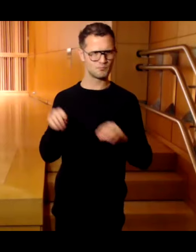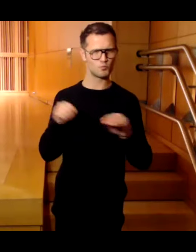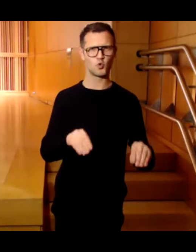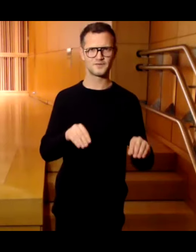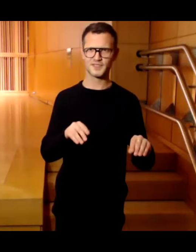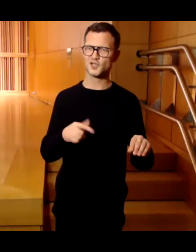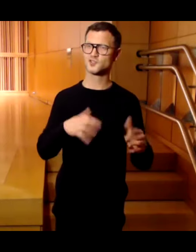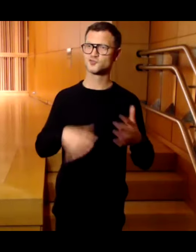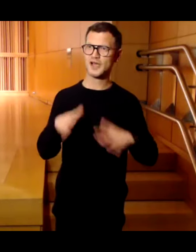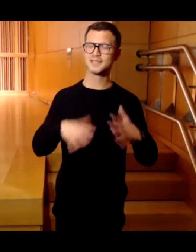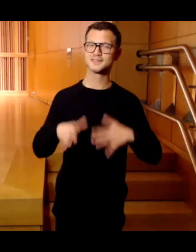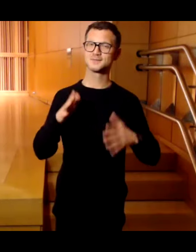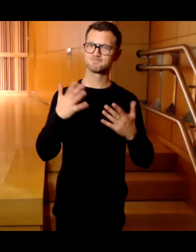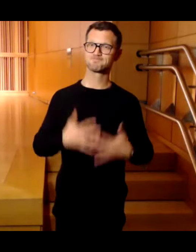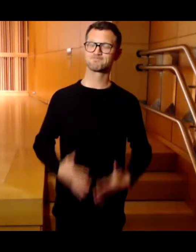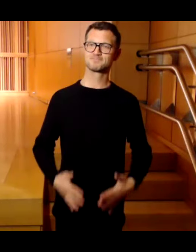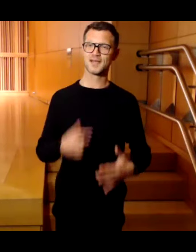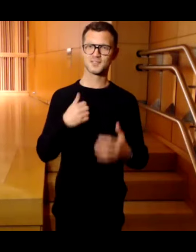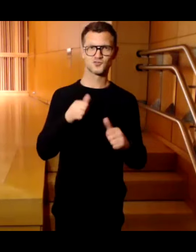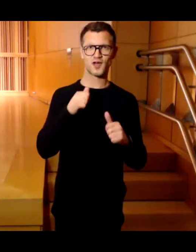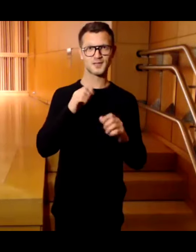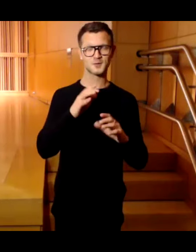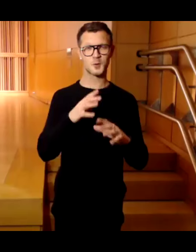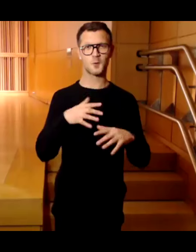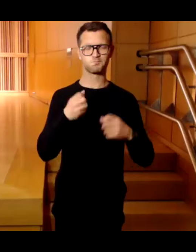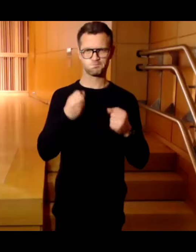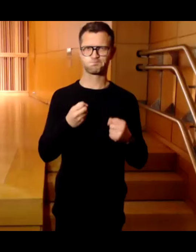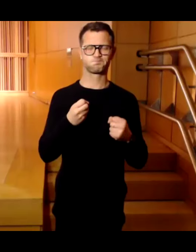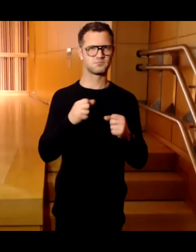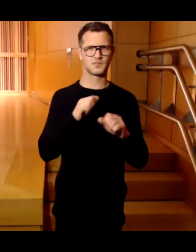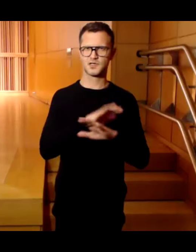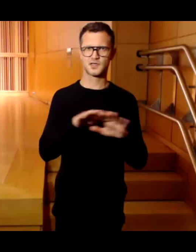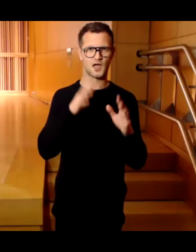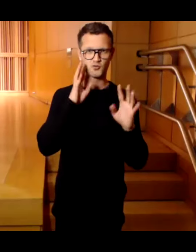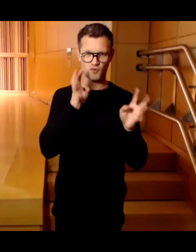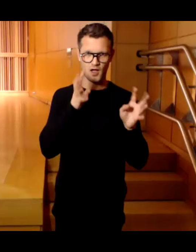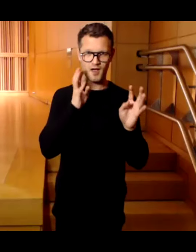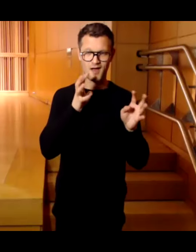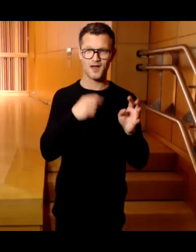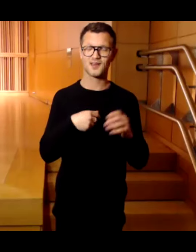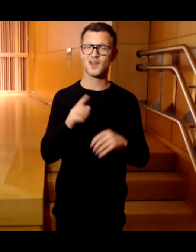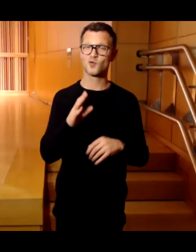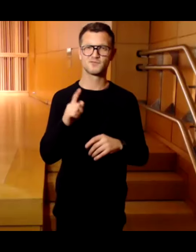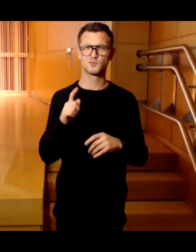And trying not to cry. My allegiance was to them, and not to some never to be sinned grandfather or great-grandfather.